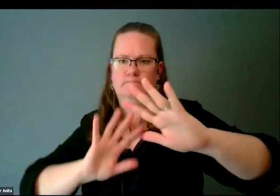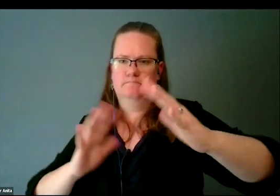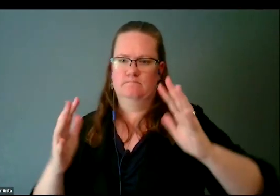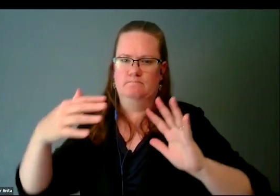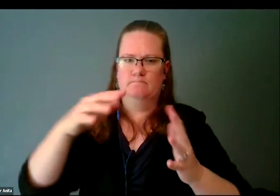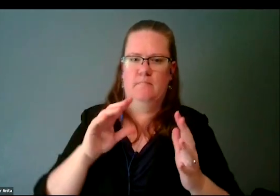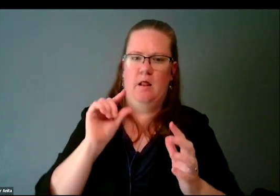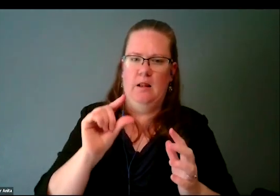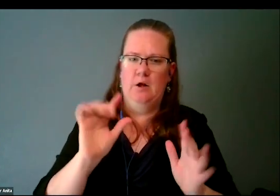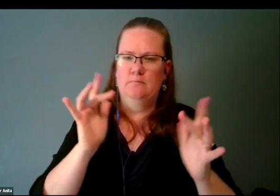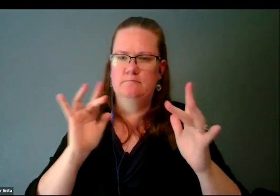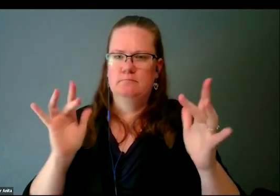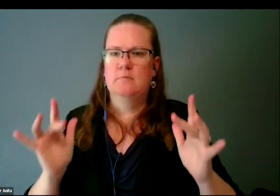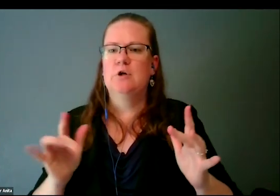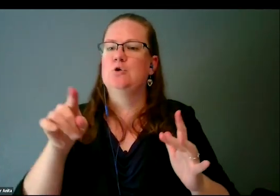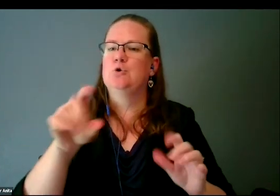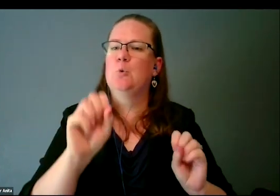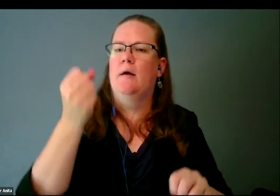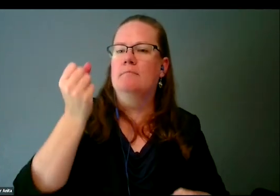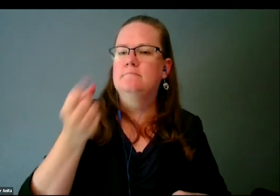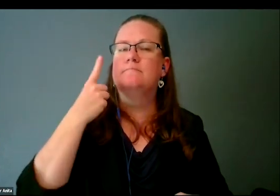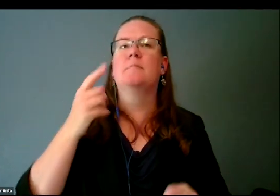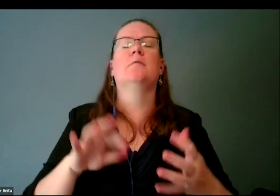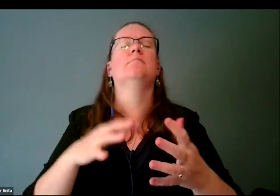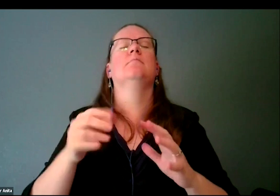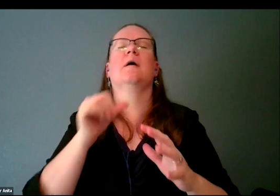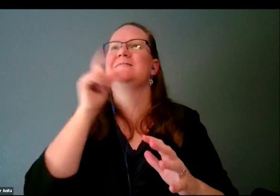make sense of all these things and they don't just blur together.